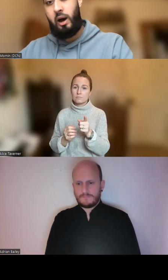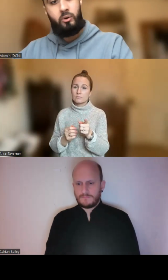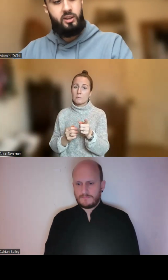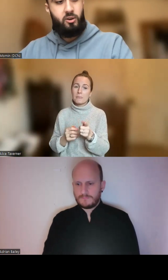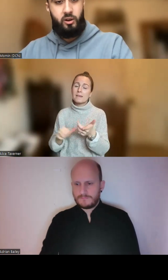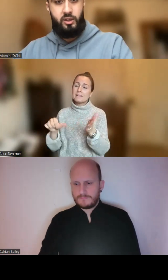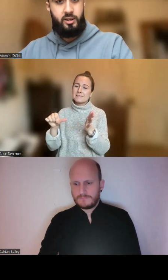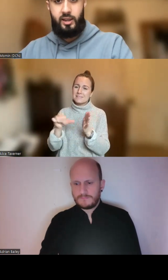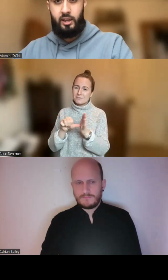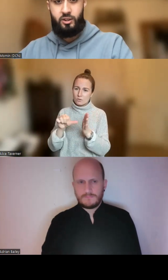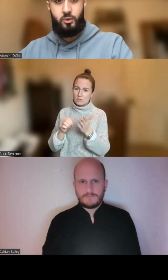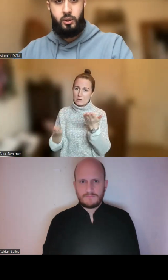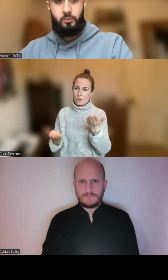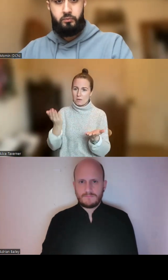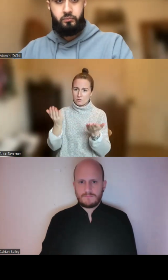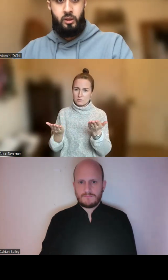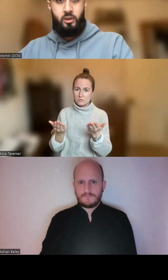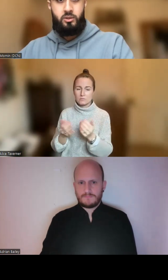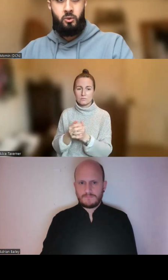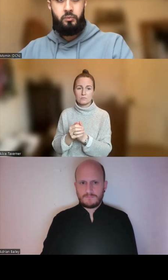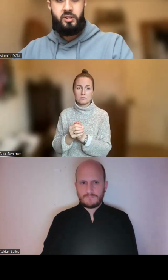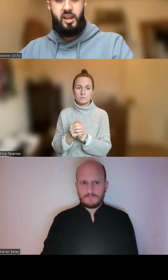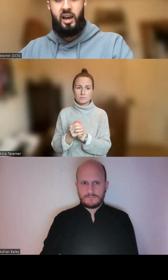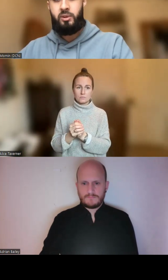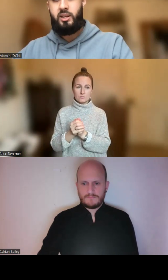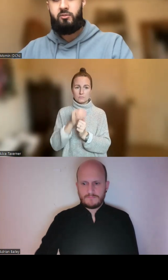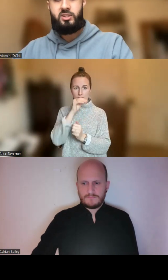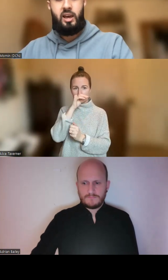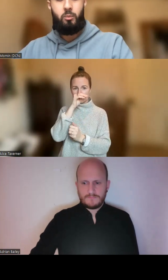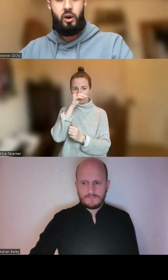so how difficult are they to get into? The time needed for setup.